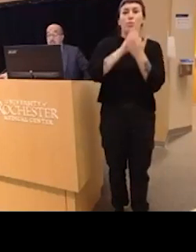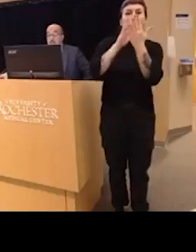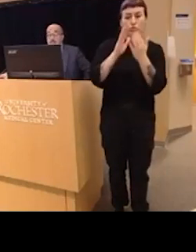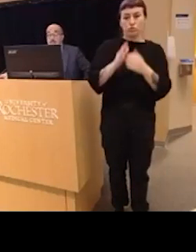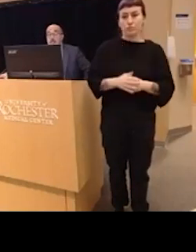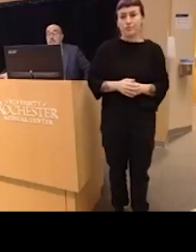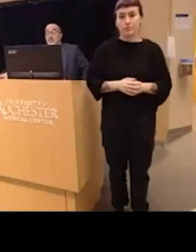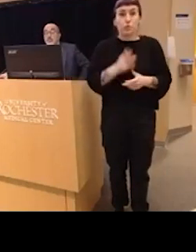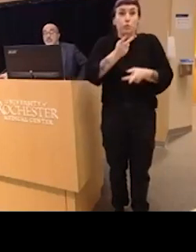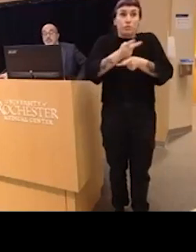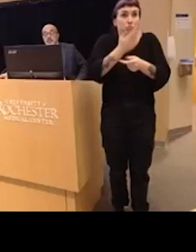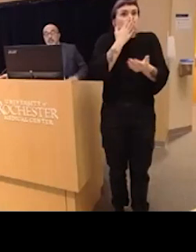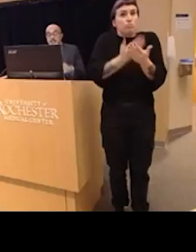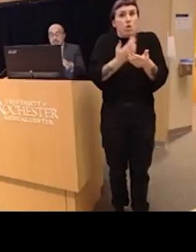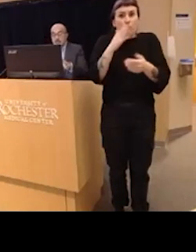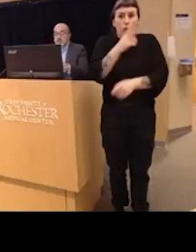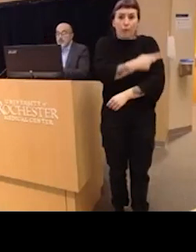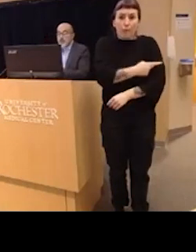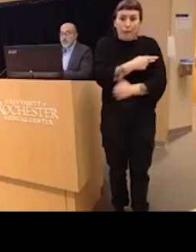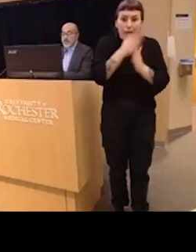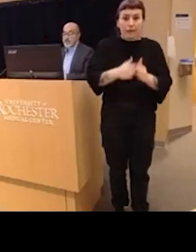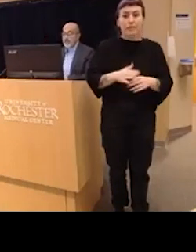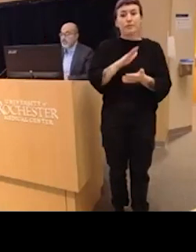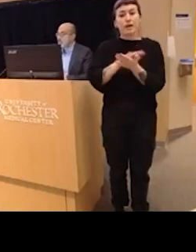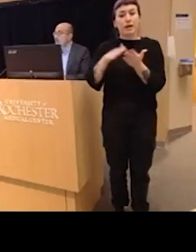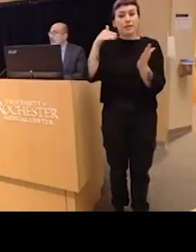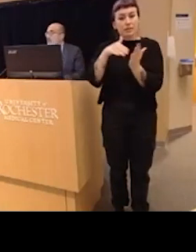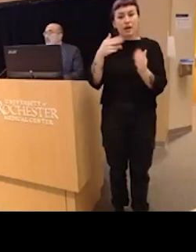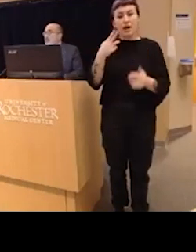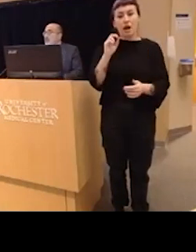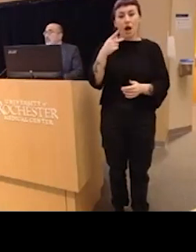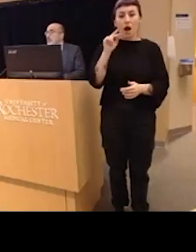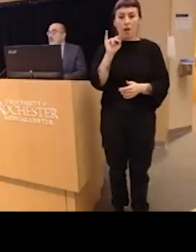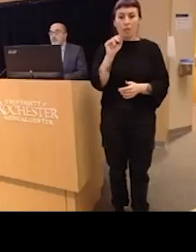patients so this is um a nice study from Steve Cohen at Hopkins was published 10 years ago that